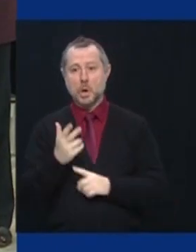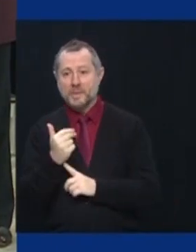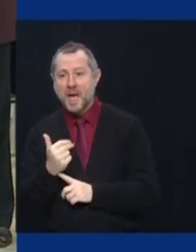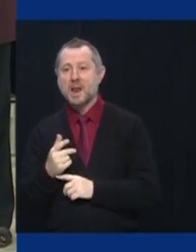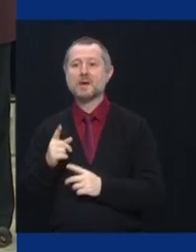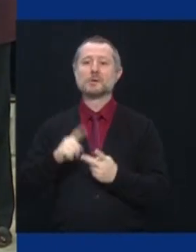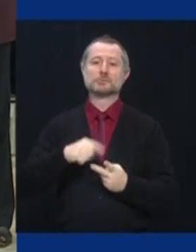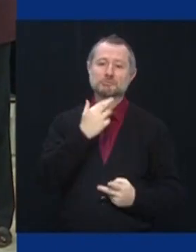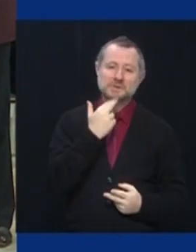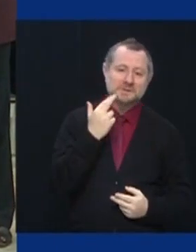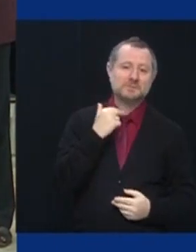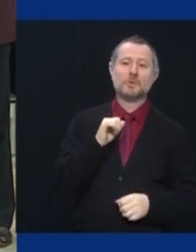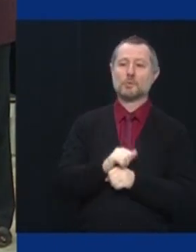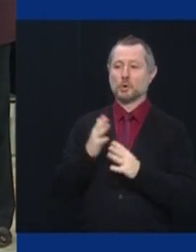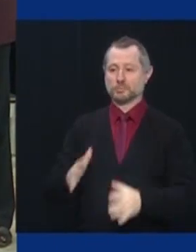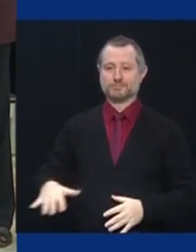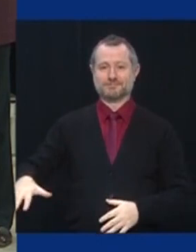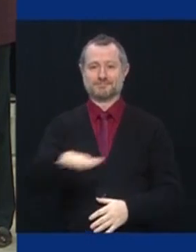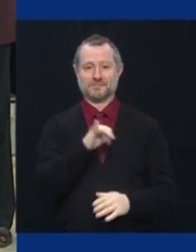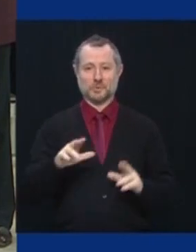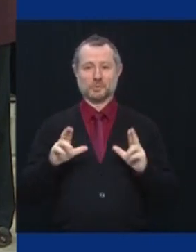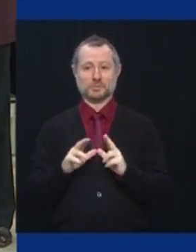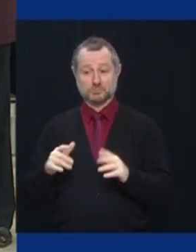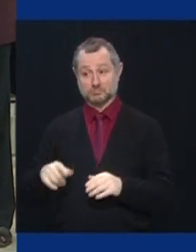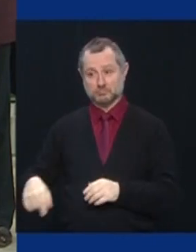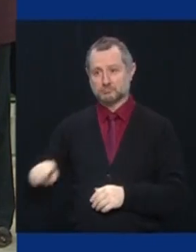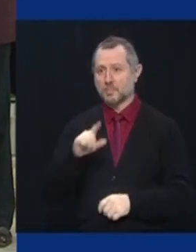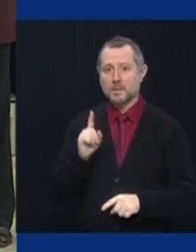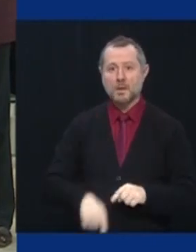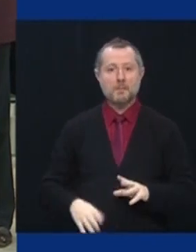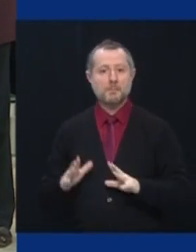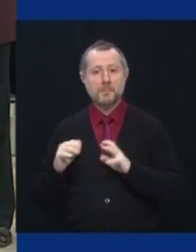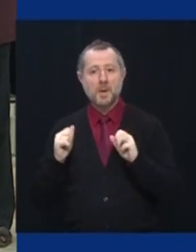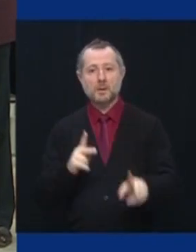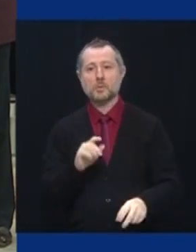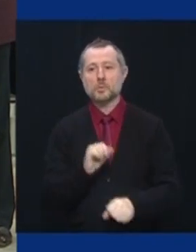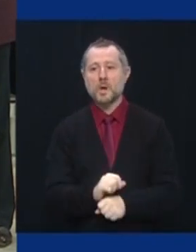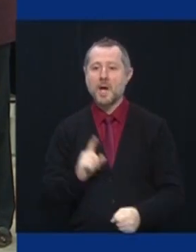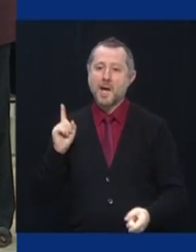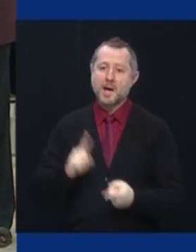EVERYTHING BACK MOVING AGAIN. AND I REPRESENT WORKERS WHO HAVE BEEN OUT A YEAR.